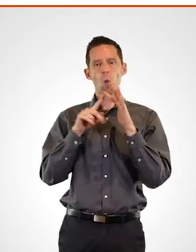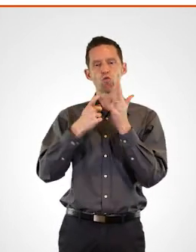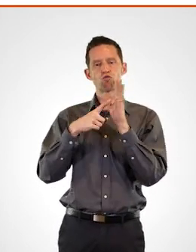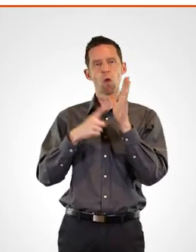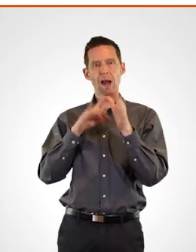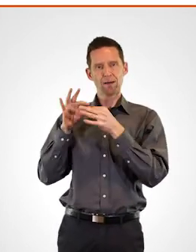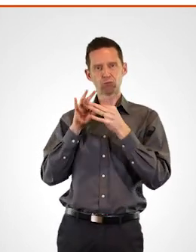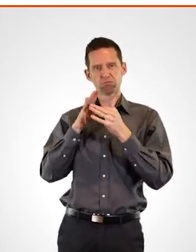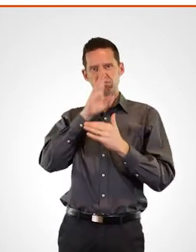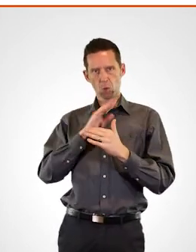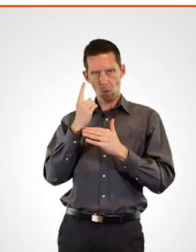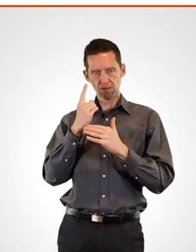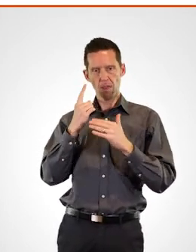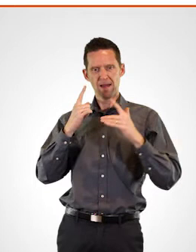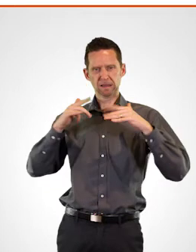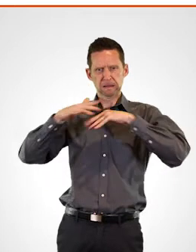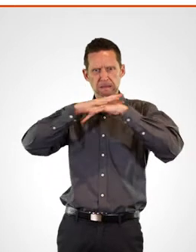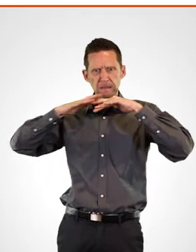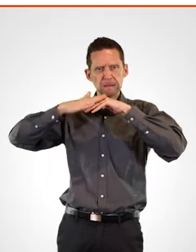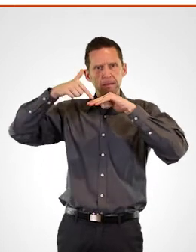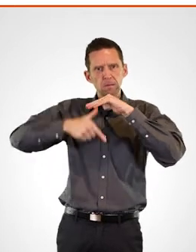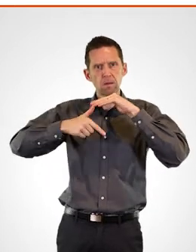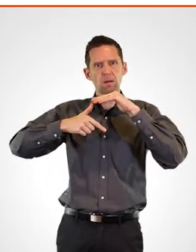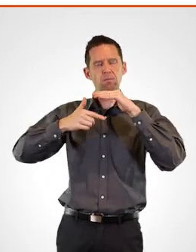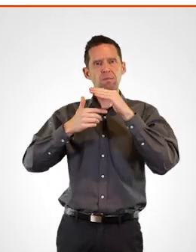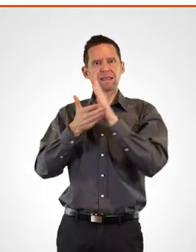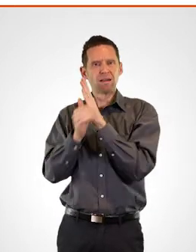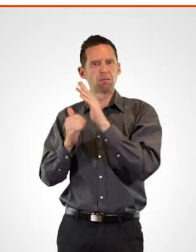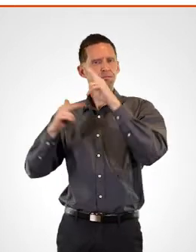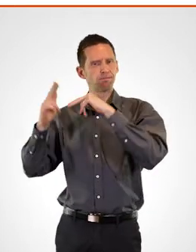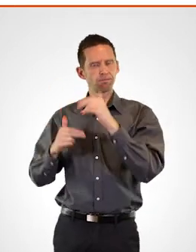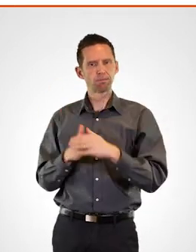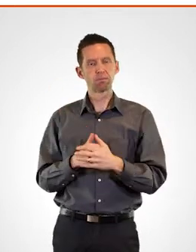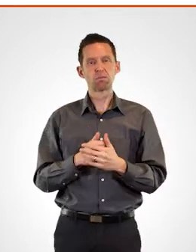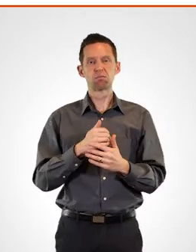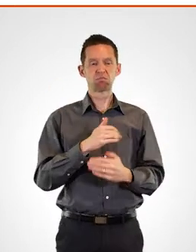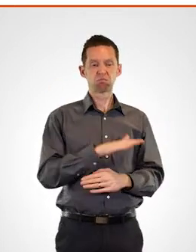and then they're followed by more complex circuits and skills. In the first few years of life,